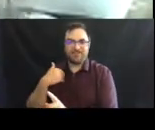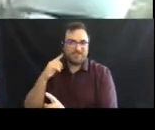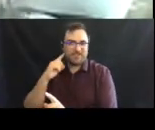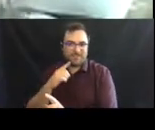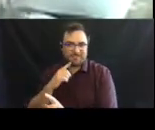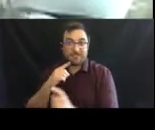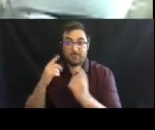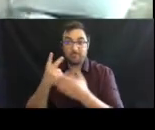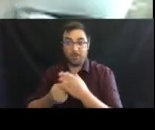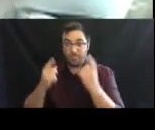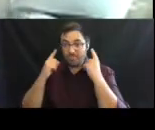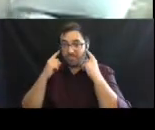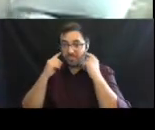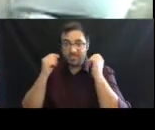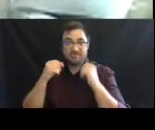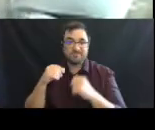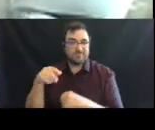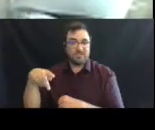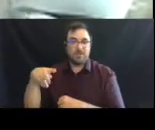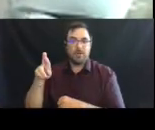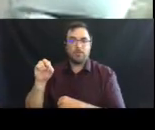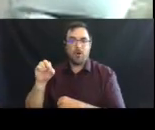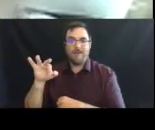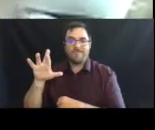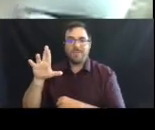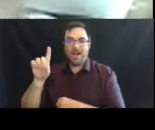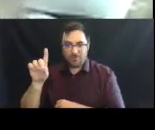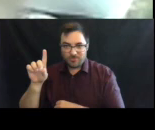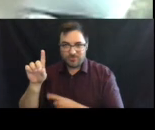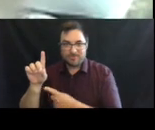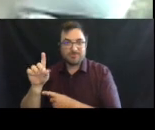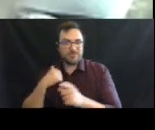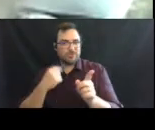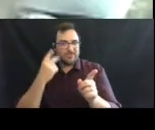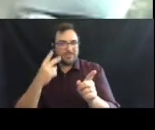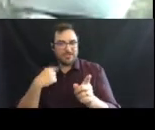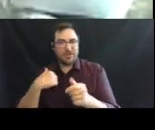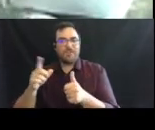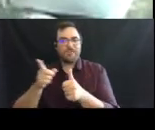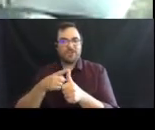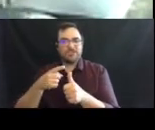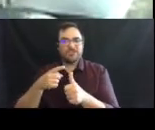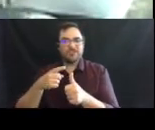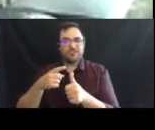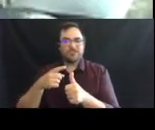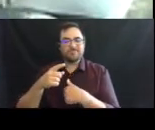and as you can see this little face, she is being fit with her first set of hearing aids and she is